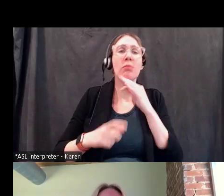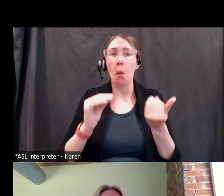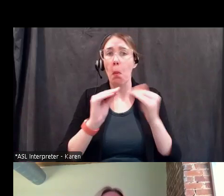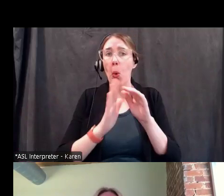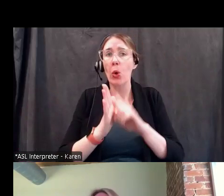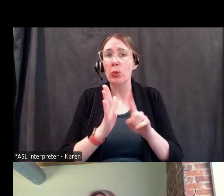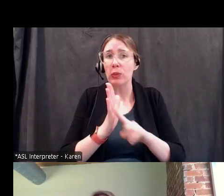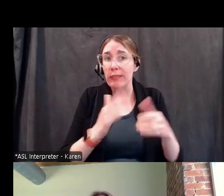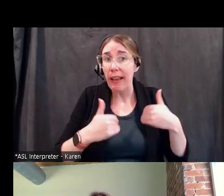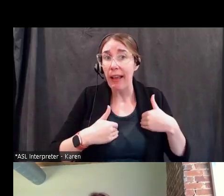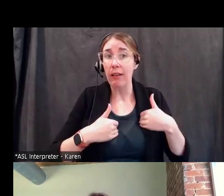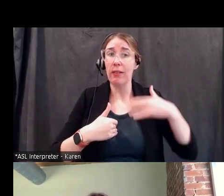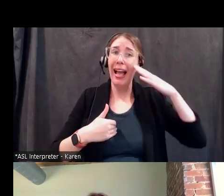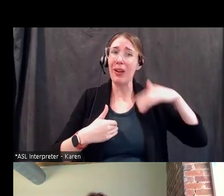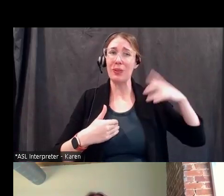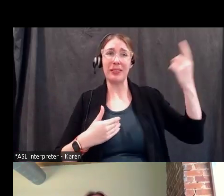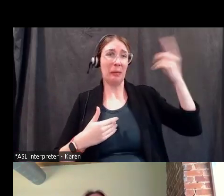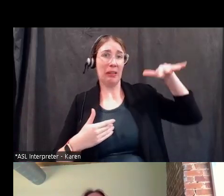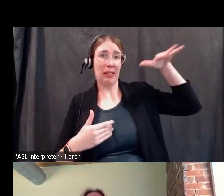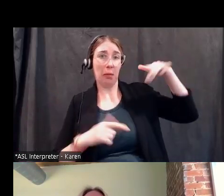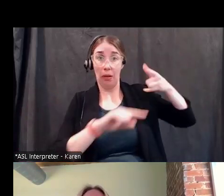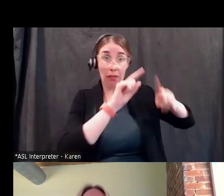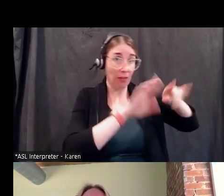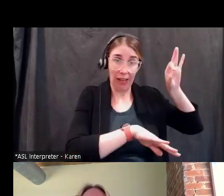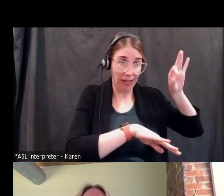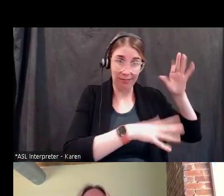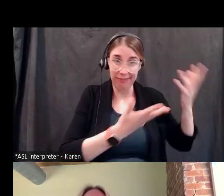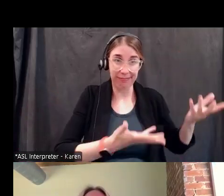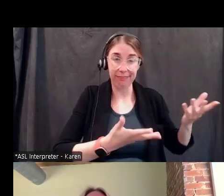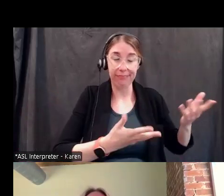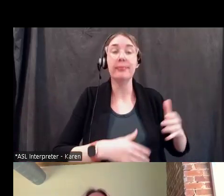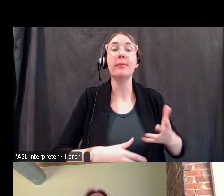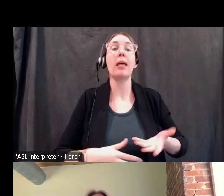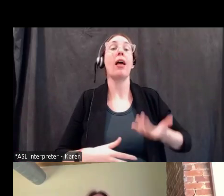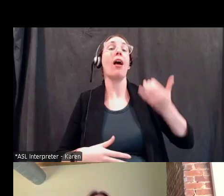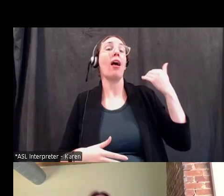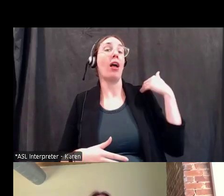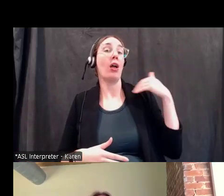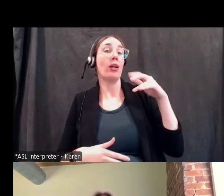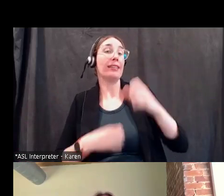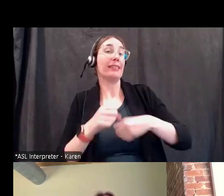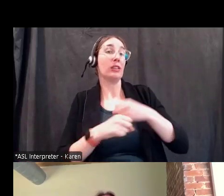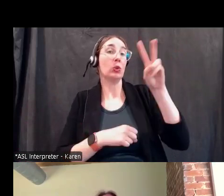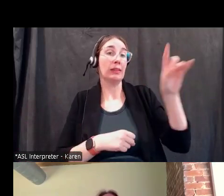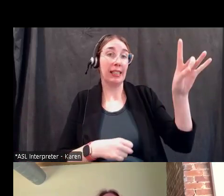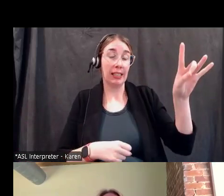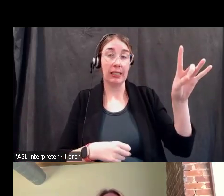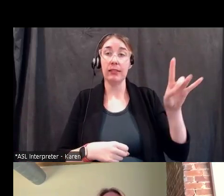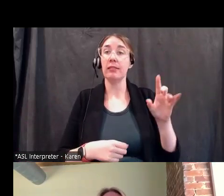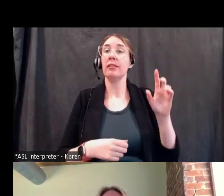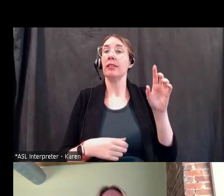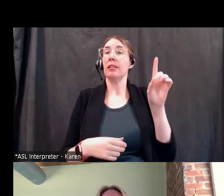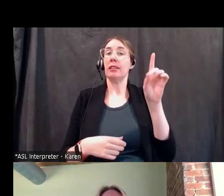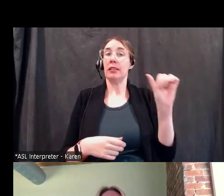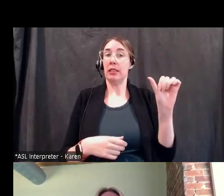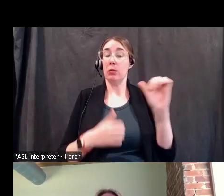I just could not find it, but back in 2008, the disabled sports USA looked at the adults with